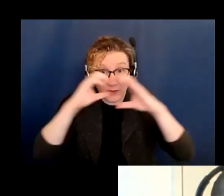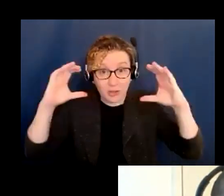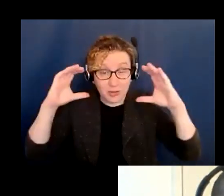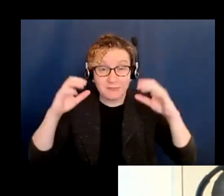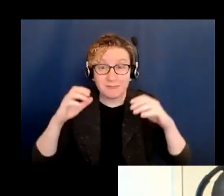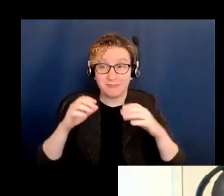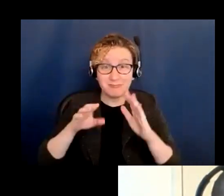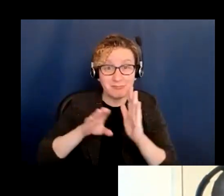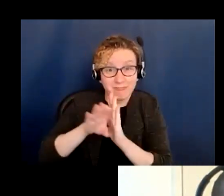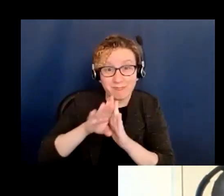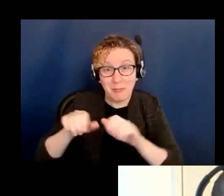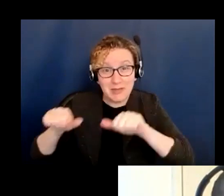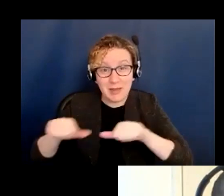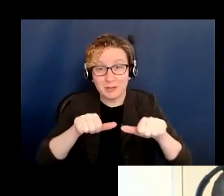We have two programs.